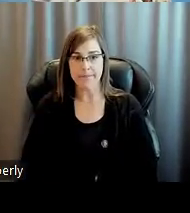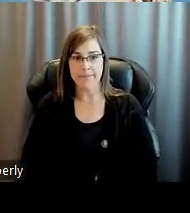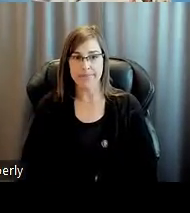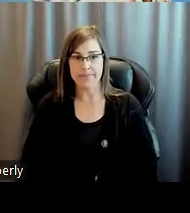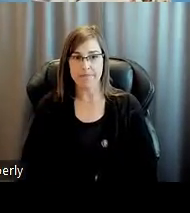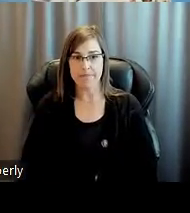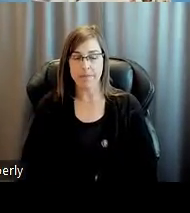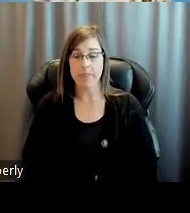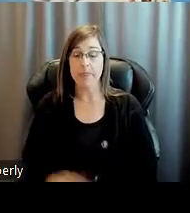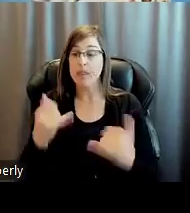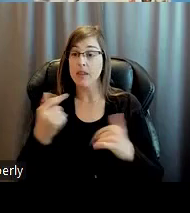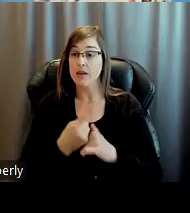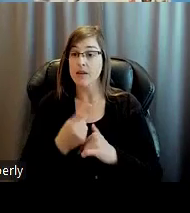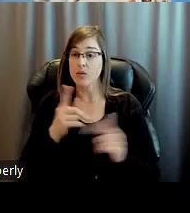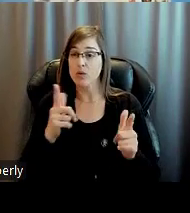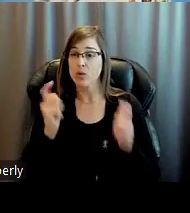So today I'm going to quickly highlight